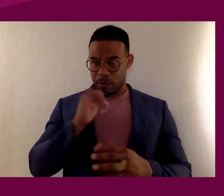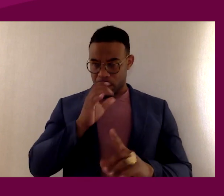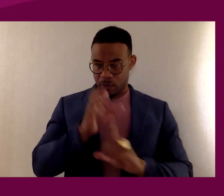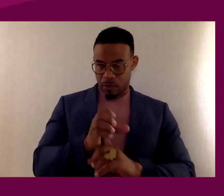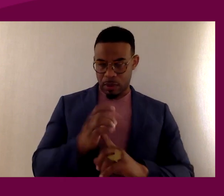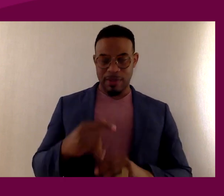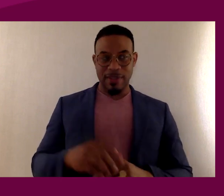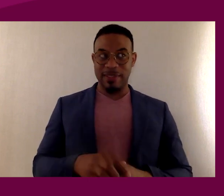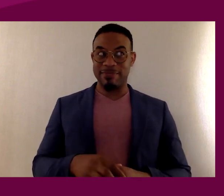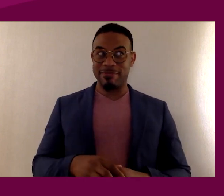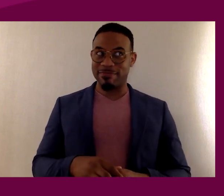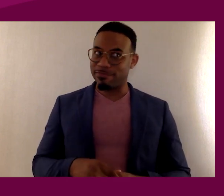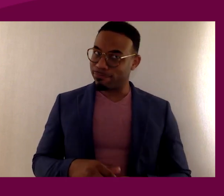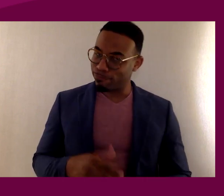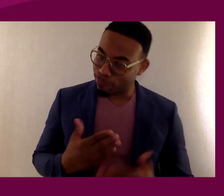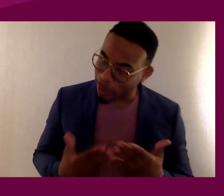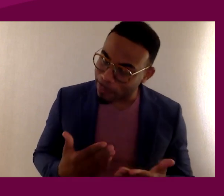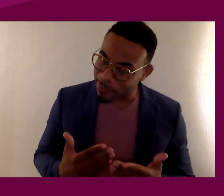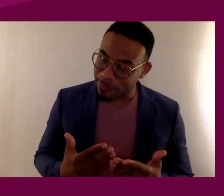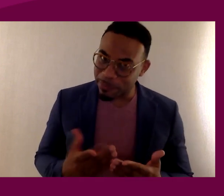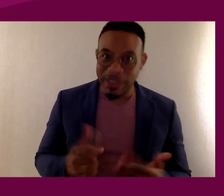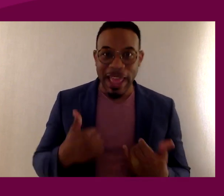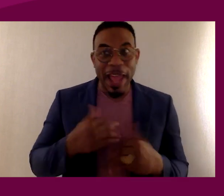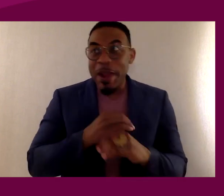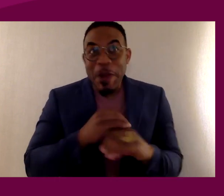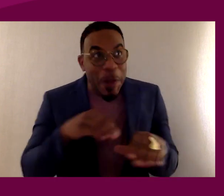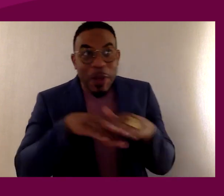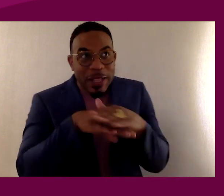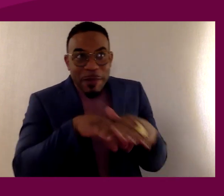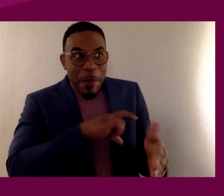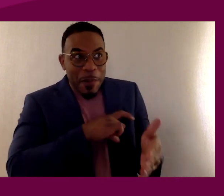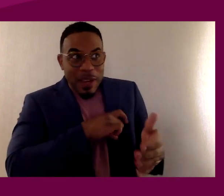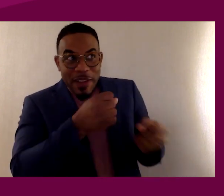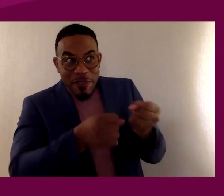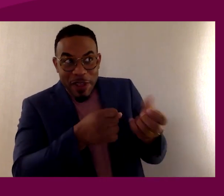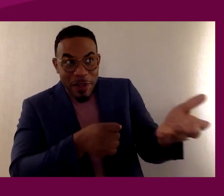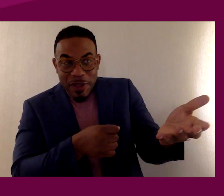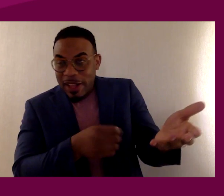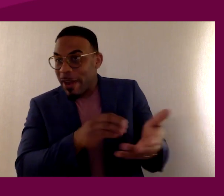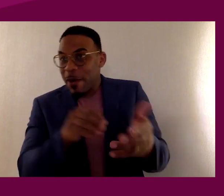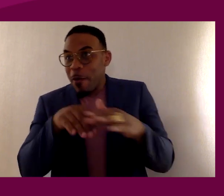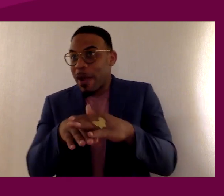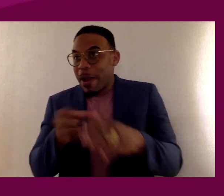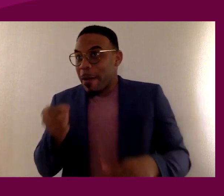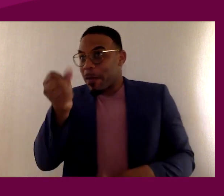moral thing going on, why they didn't arrest us, maybe, but they had no accessible police